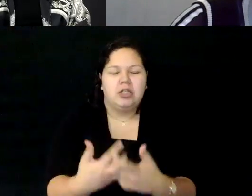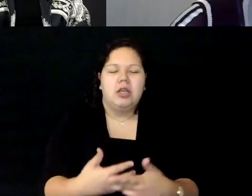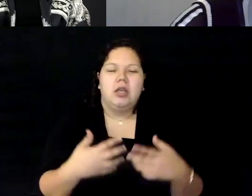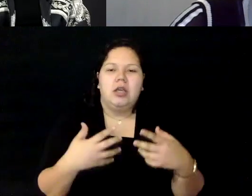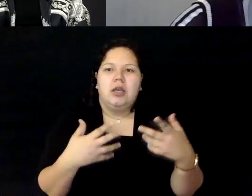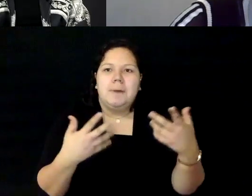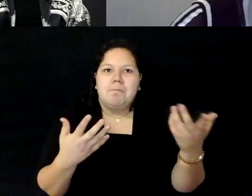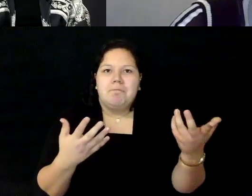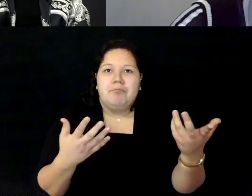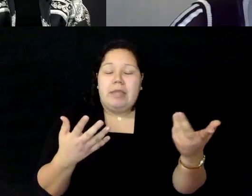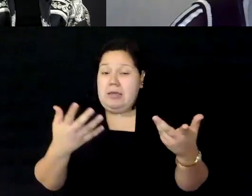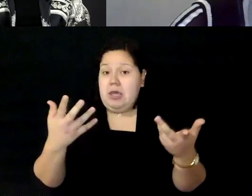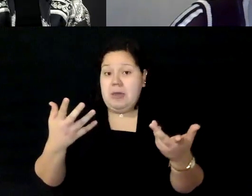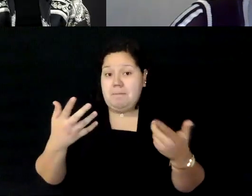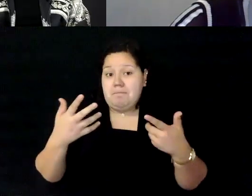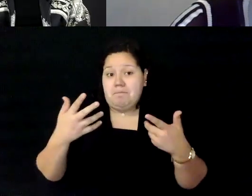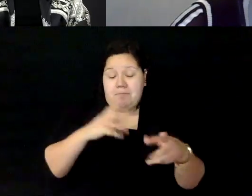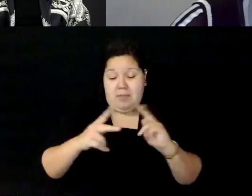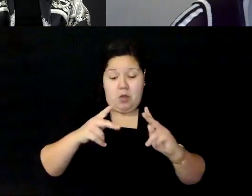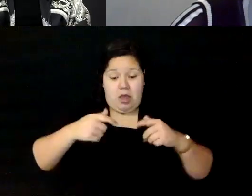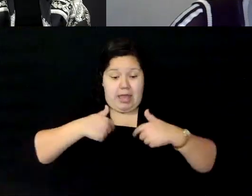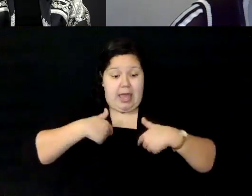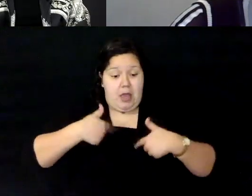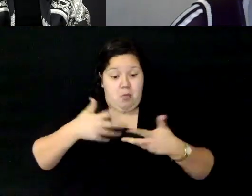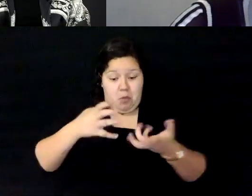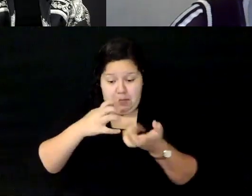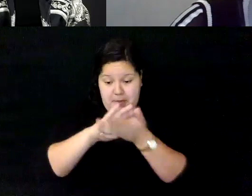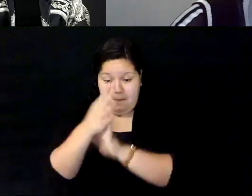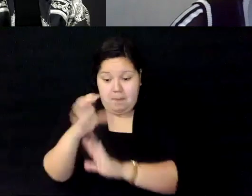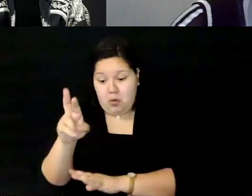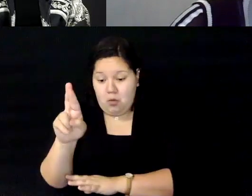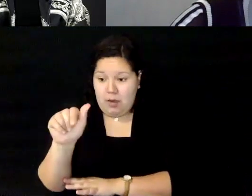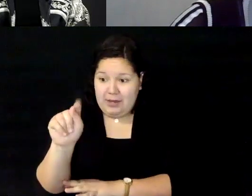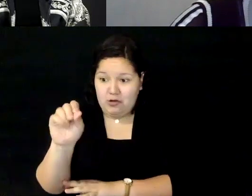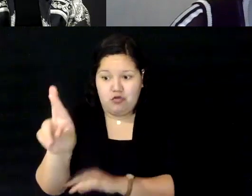the kind of curators that we would like to be, we want to be people that support the artists,